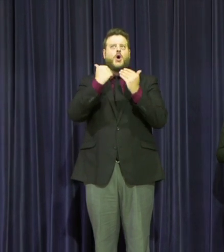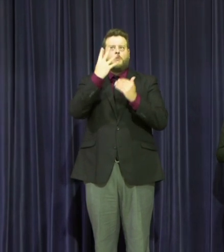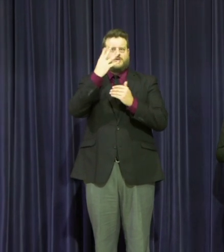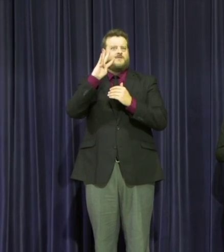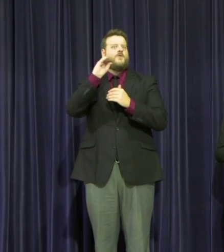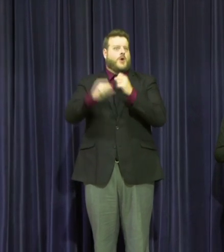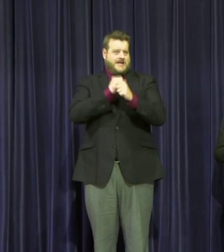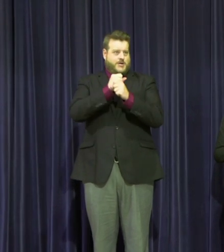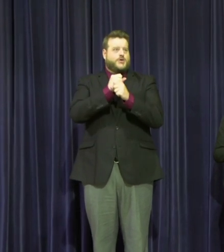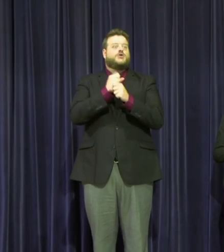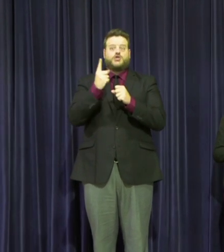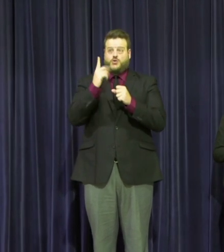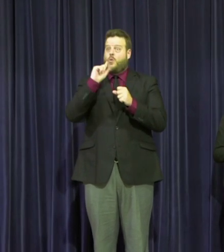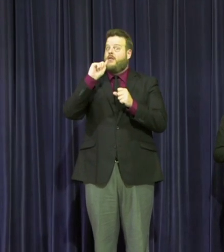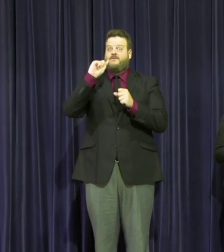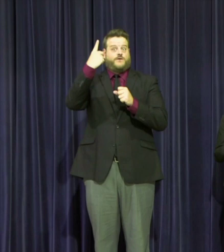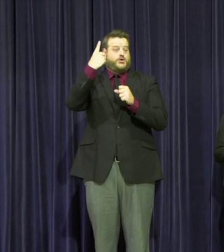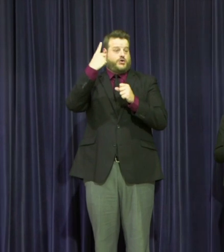She was one of the very first nurse practitioners in New York.